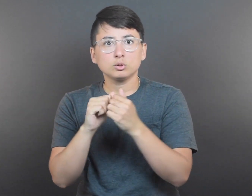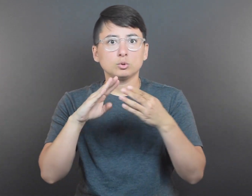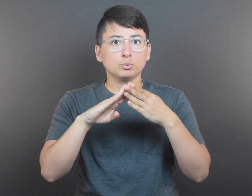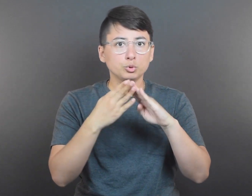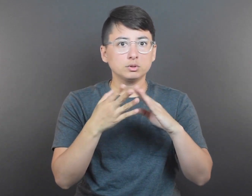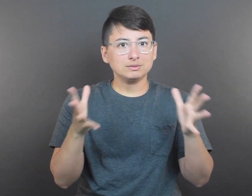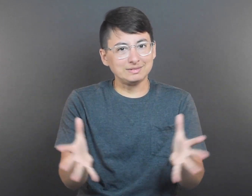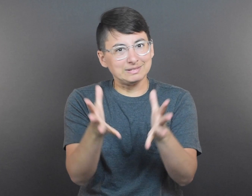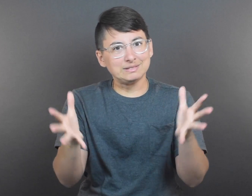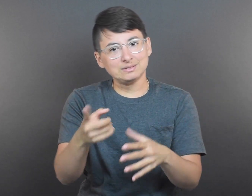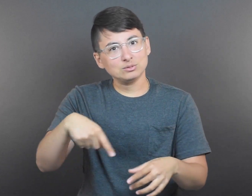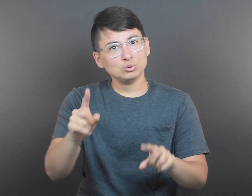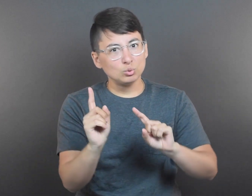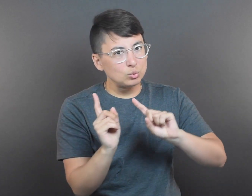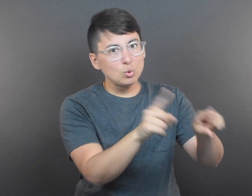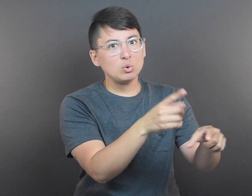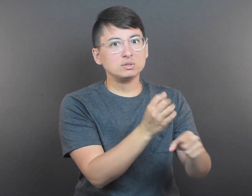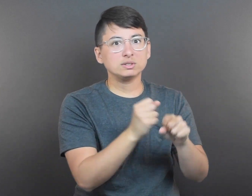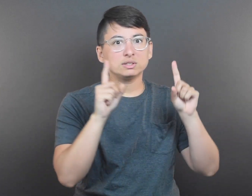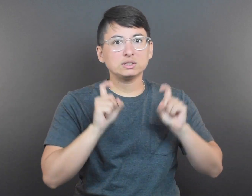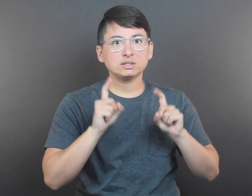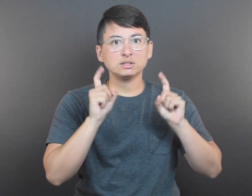and encourage them to come get tested.